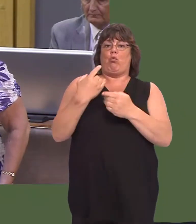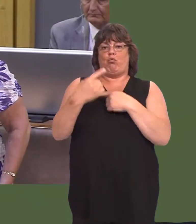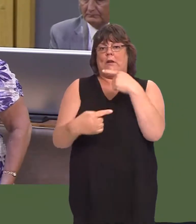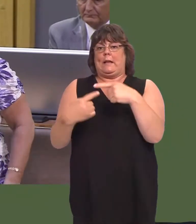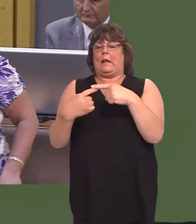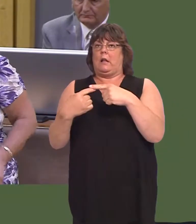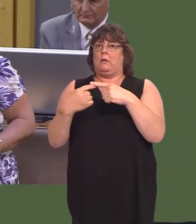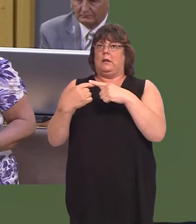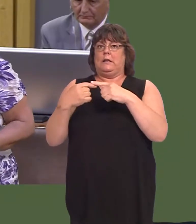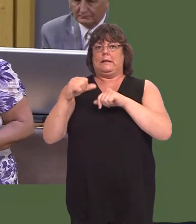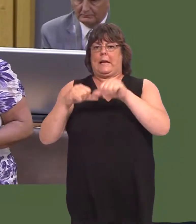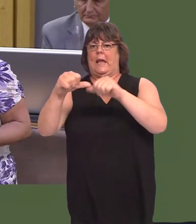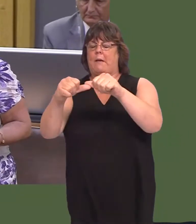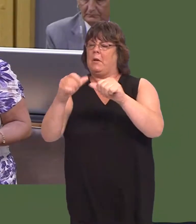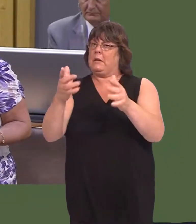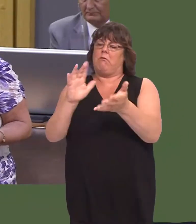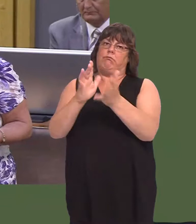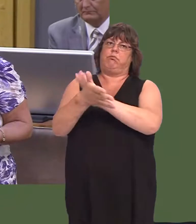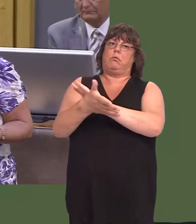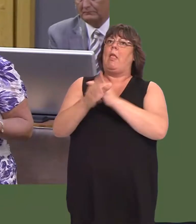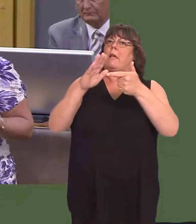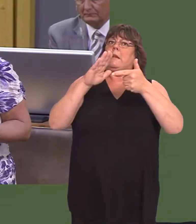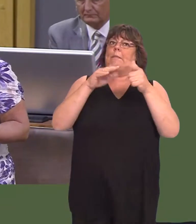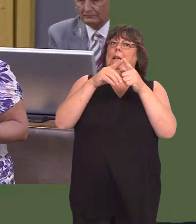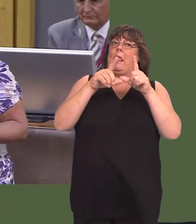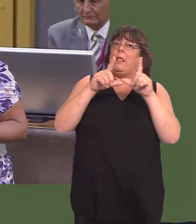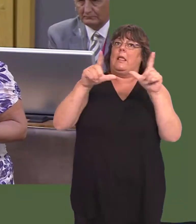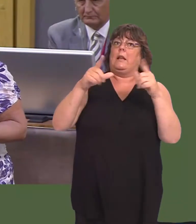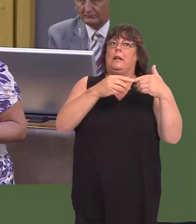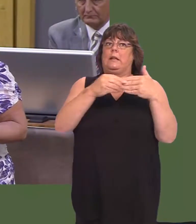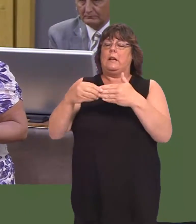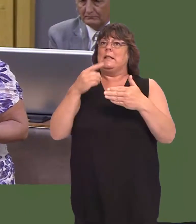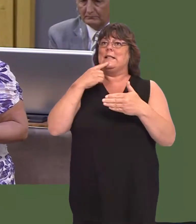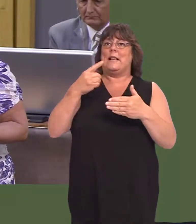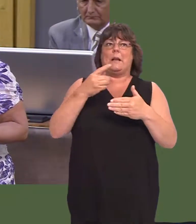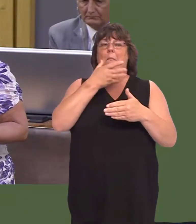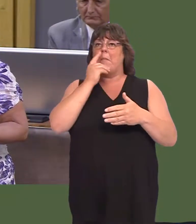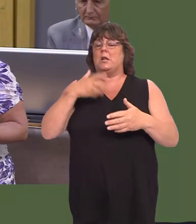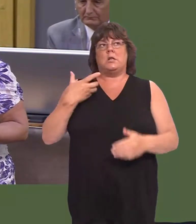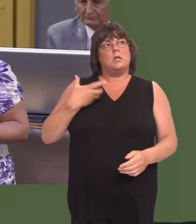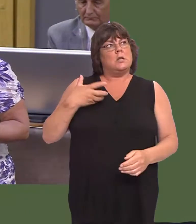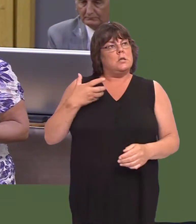scheme, which, in the words of the councilís deputy leader, has caused damage to the goodwill of the residents.